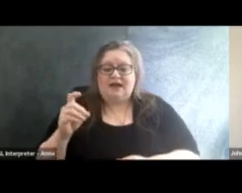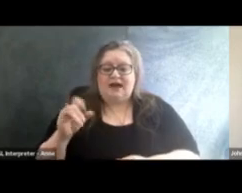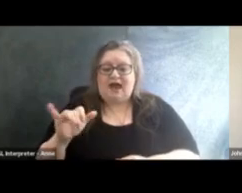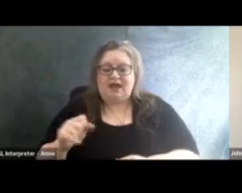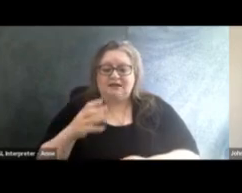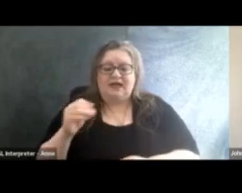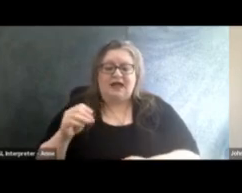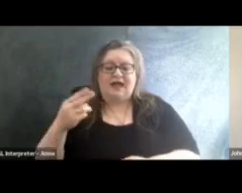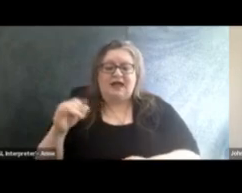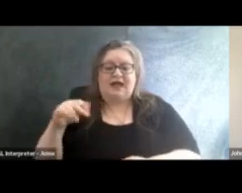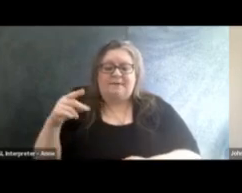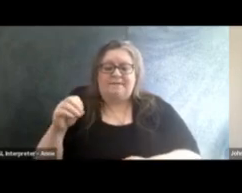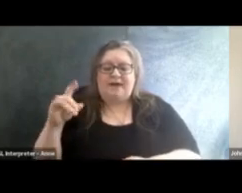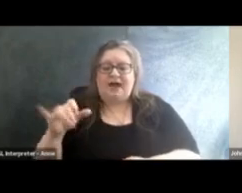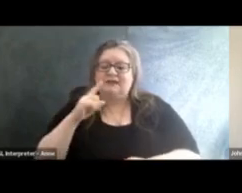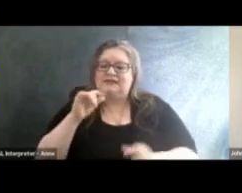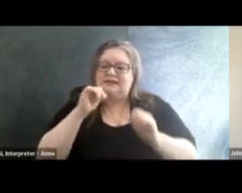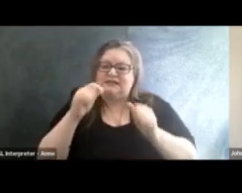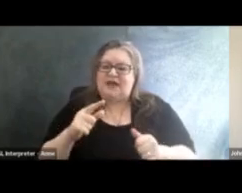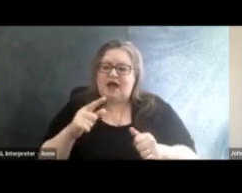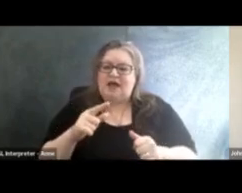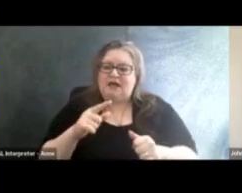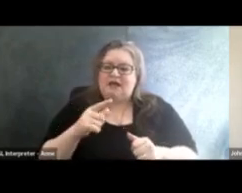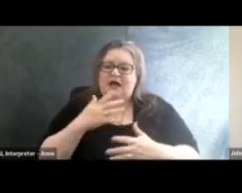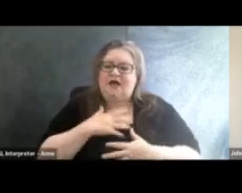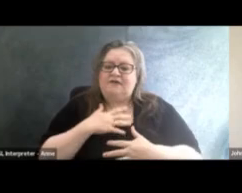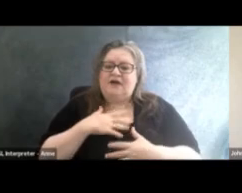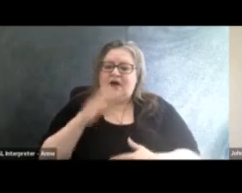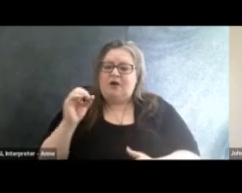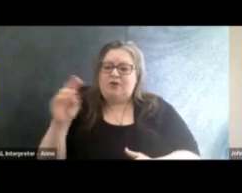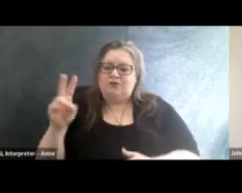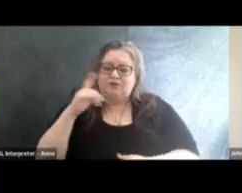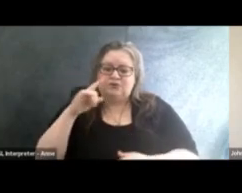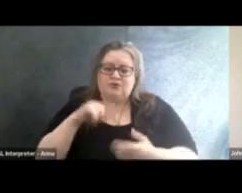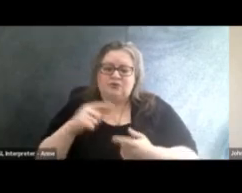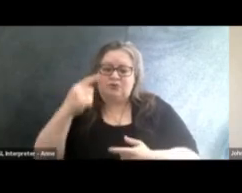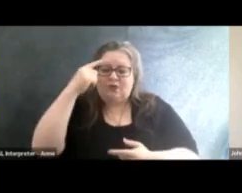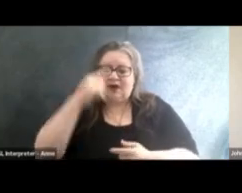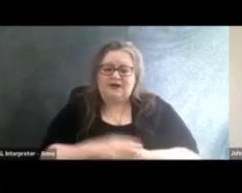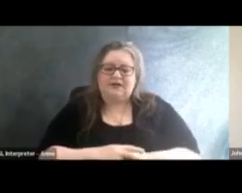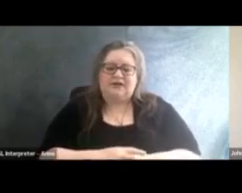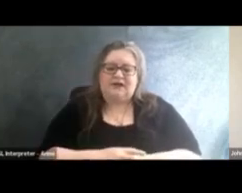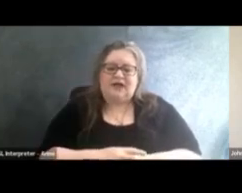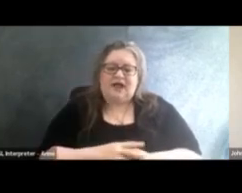when there is a denial of oxygen to the brain. And then, of course, the traumatic brain